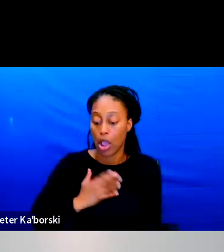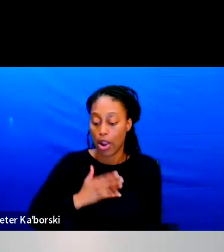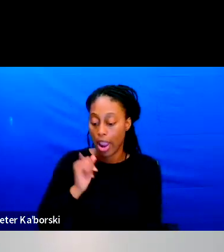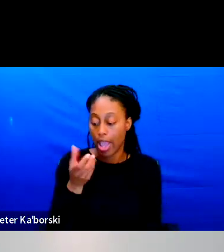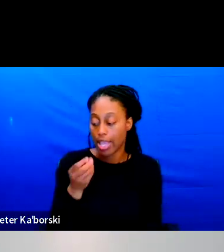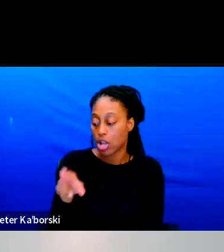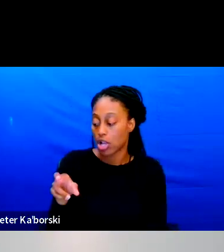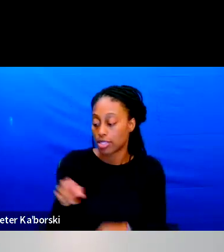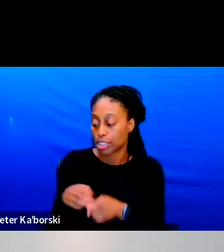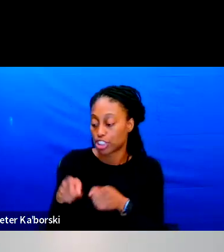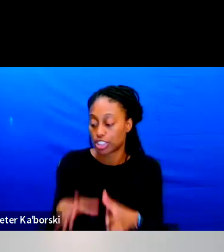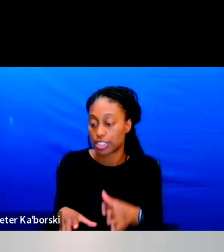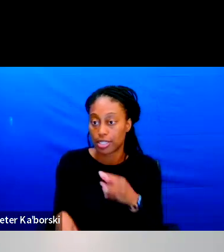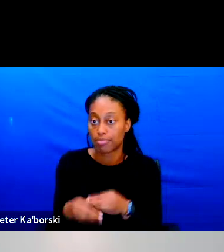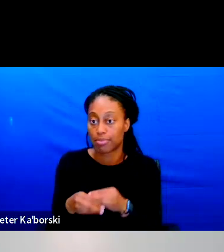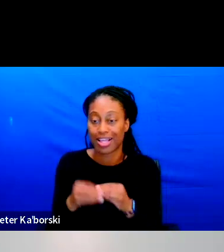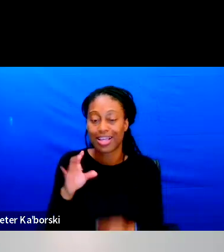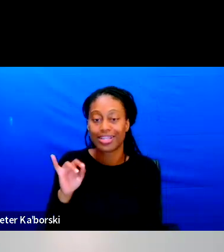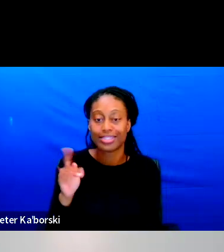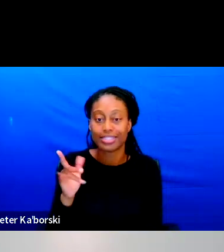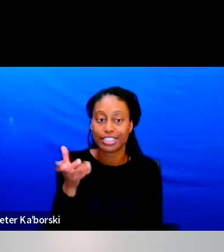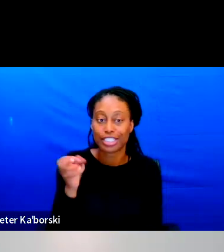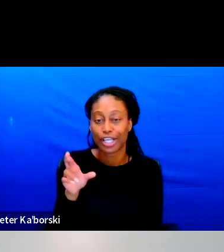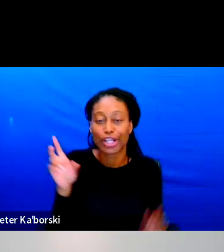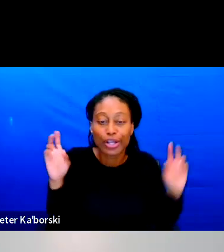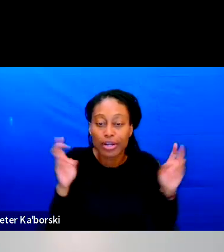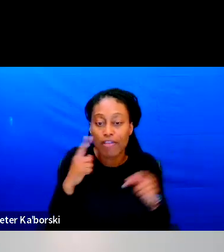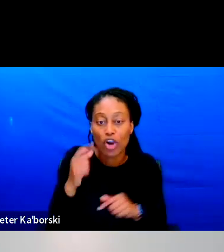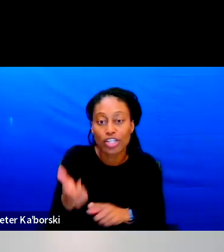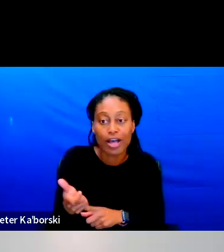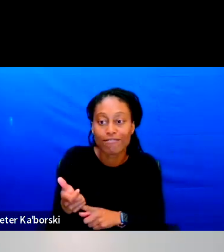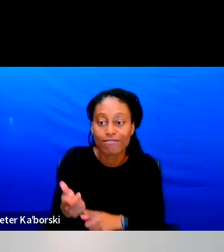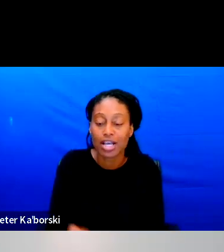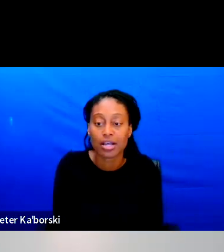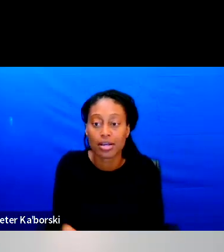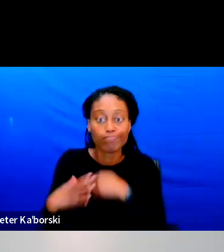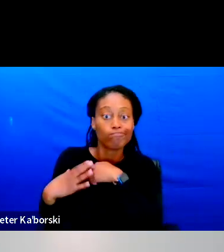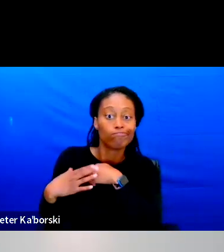Kyle Kleist: She puts a little tickler Kyle Kleist: for herself. Kyle Kleist: To just to